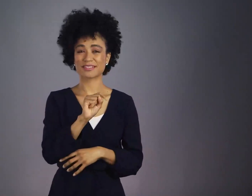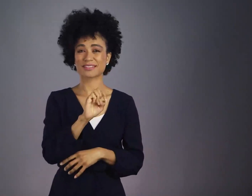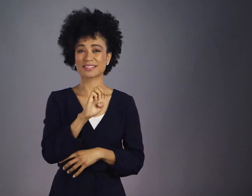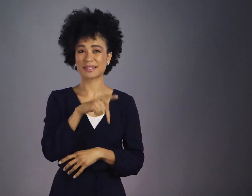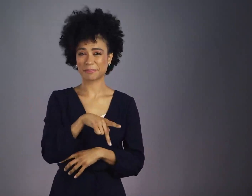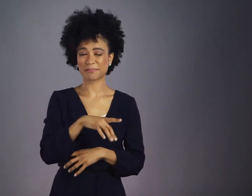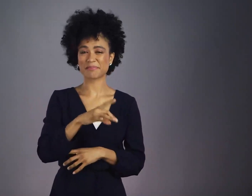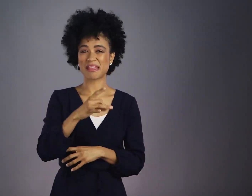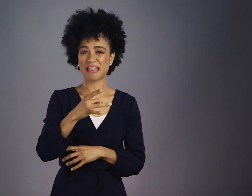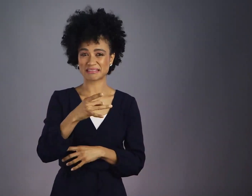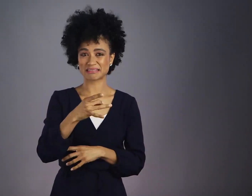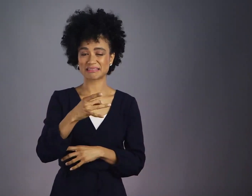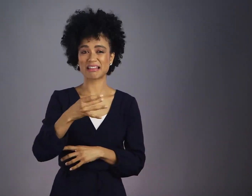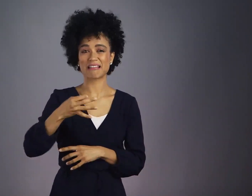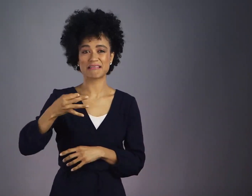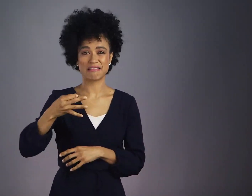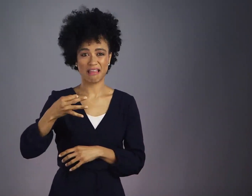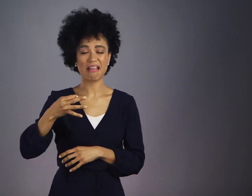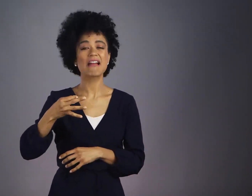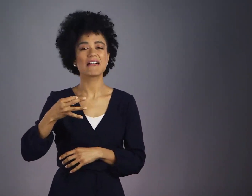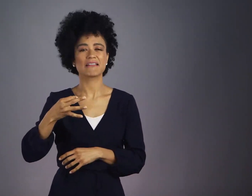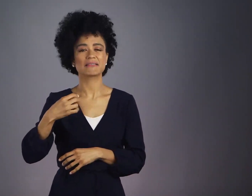Let’s look at Steps Eight and Nine.